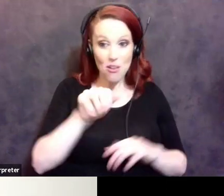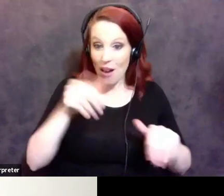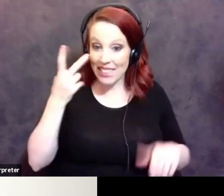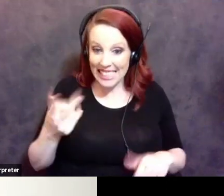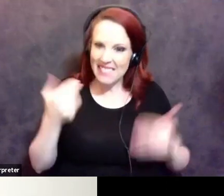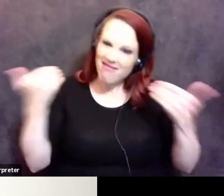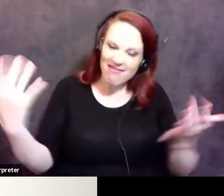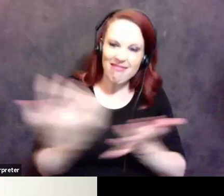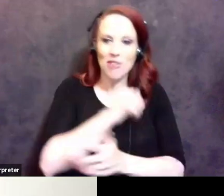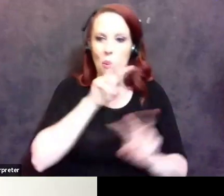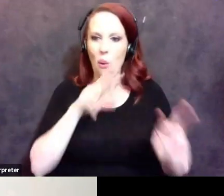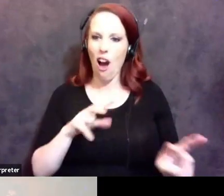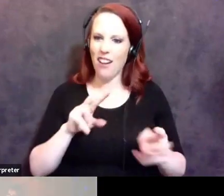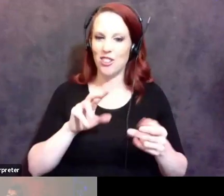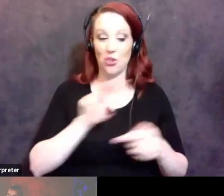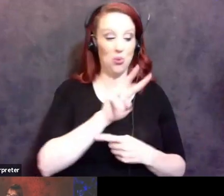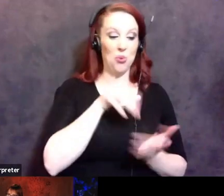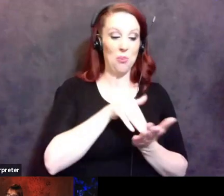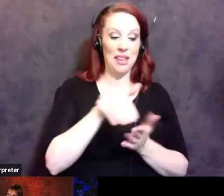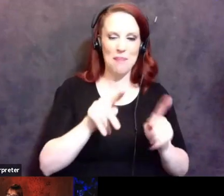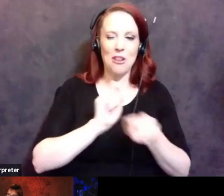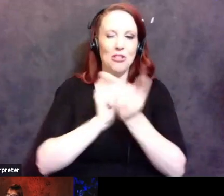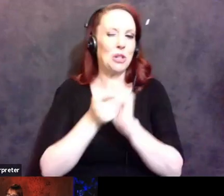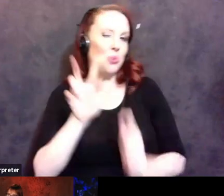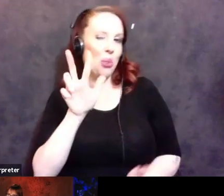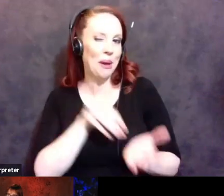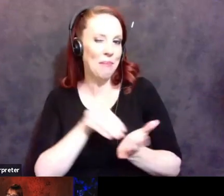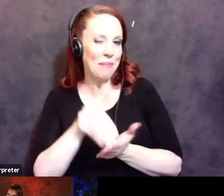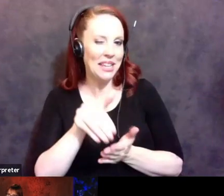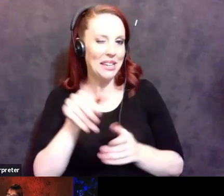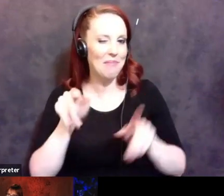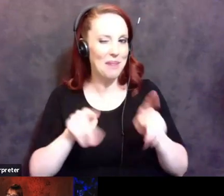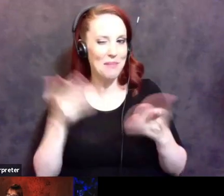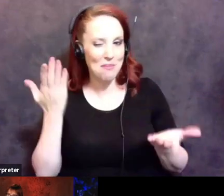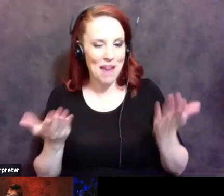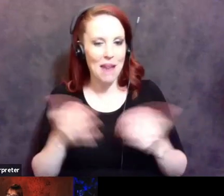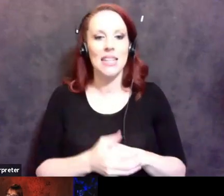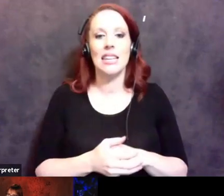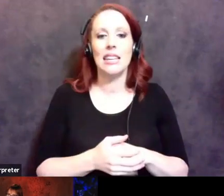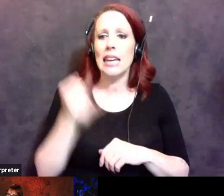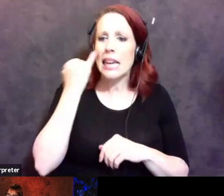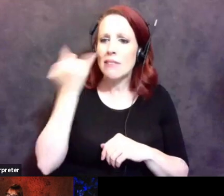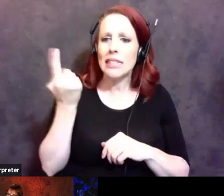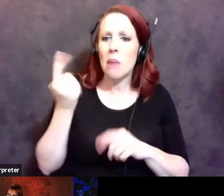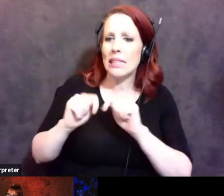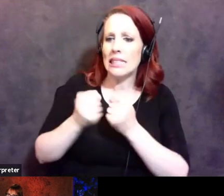If somebody on the team, you could drop that link in the chat that would